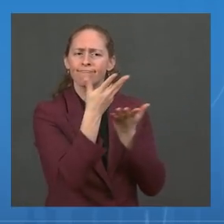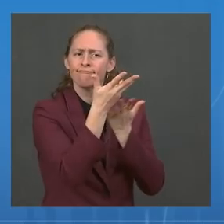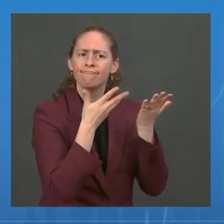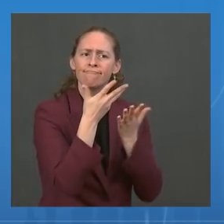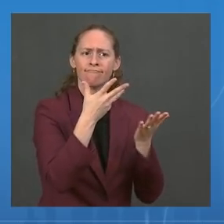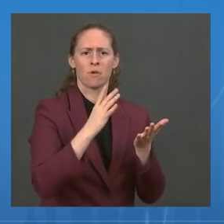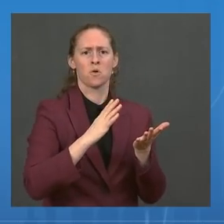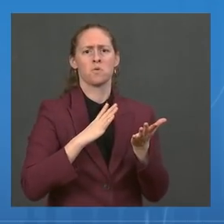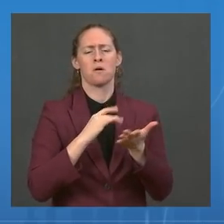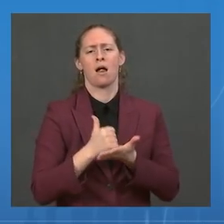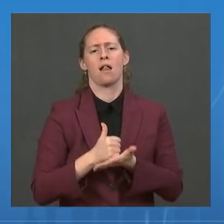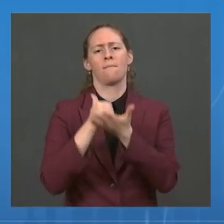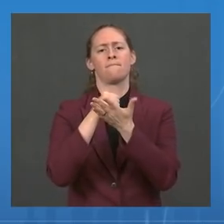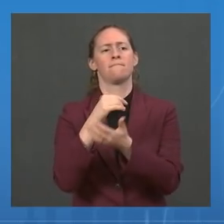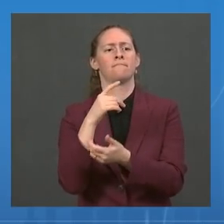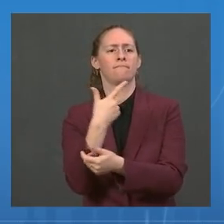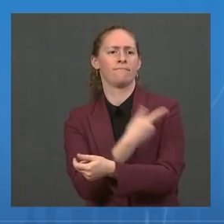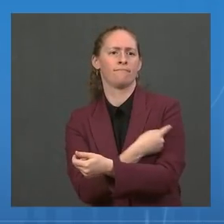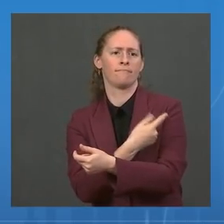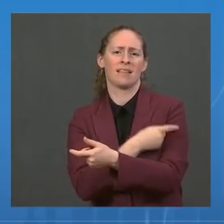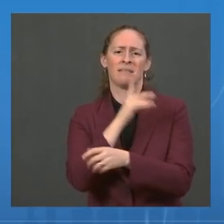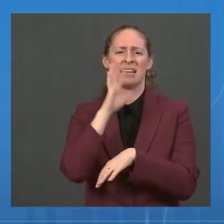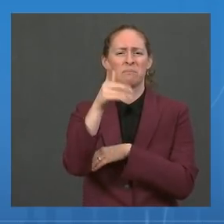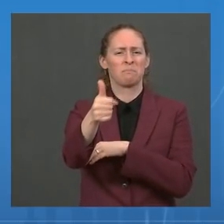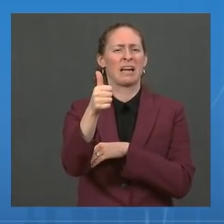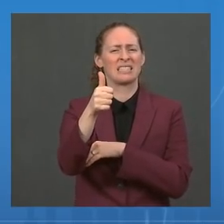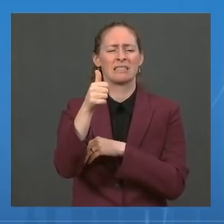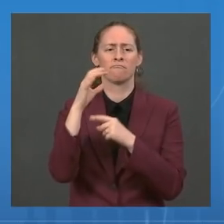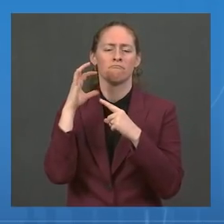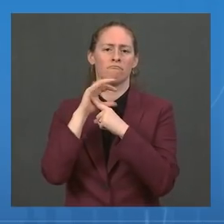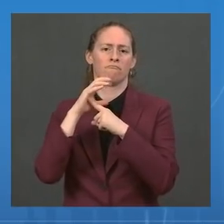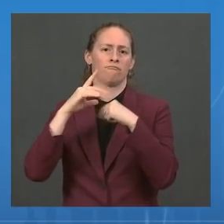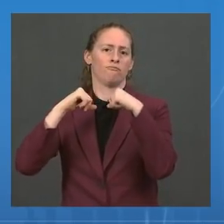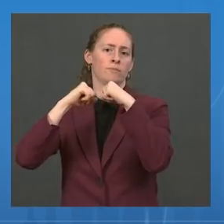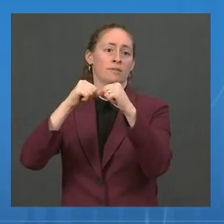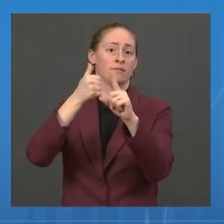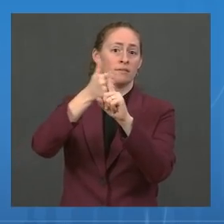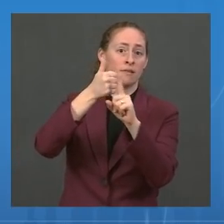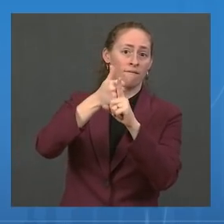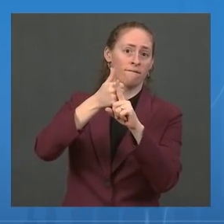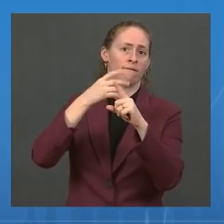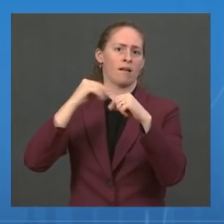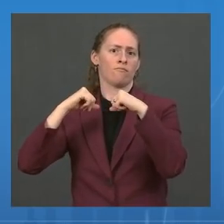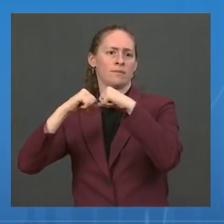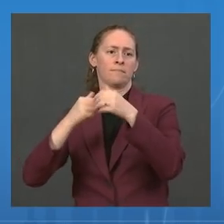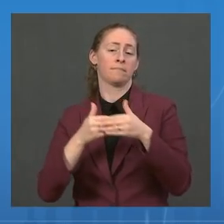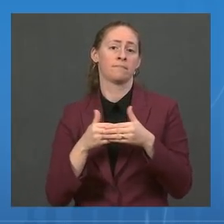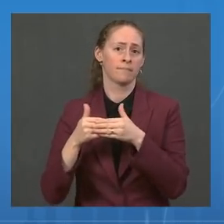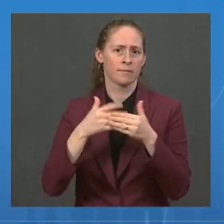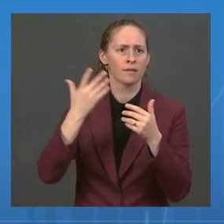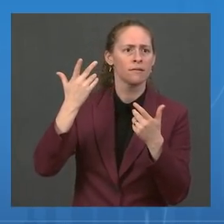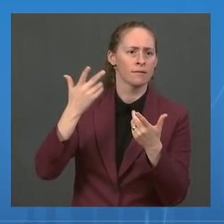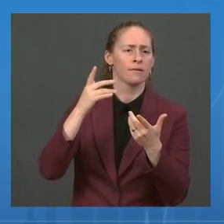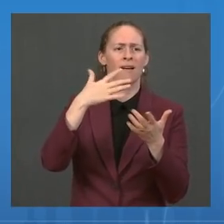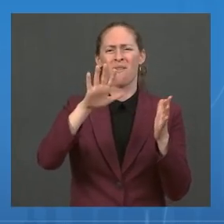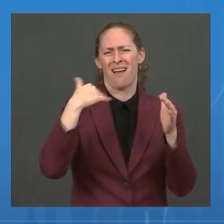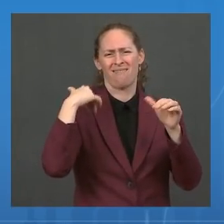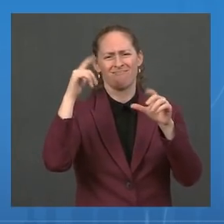Vaccination is our best defense against COVID-19. We have the scientific tools needed to put an end